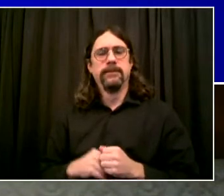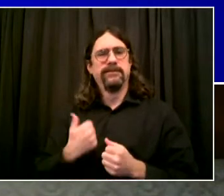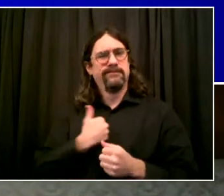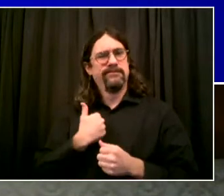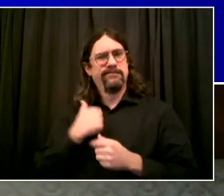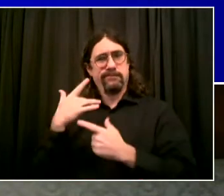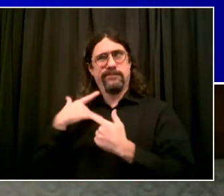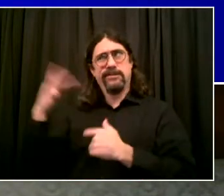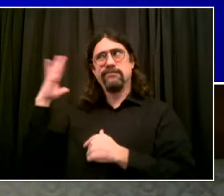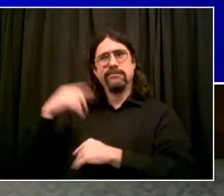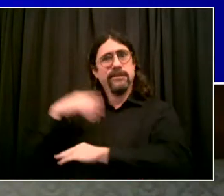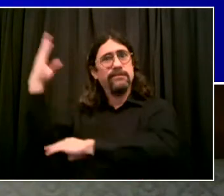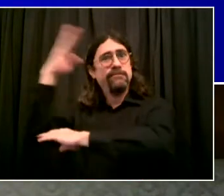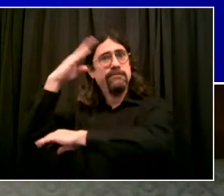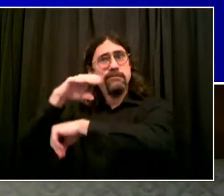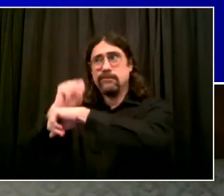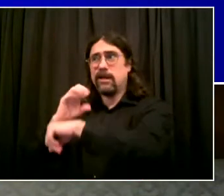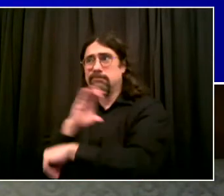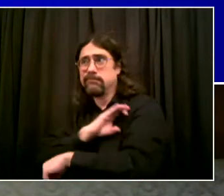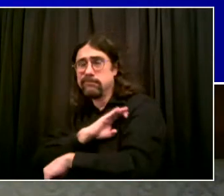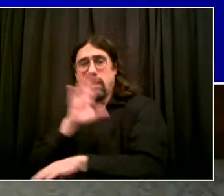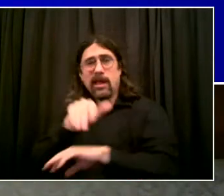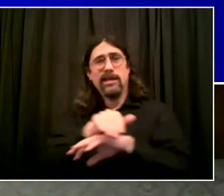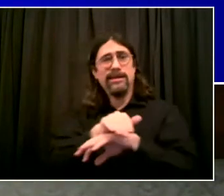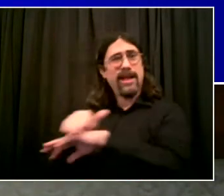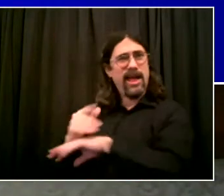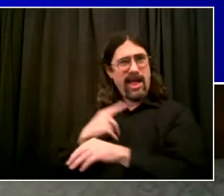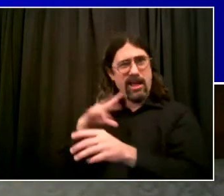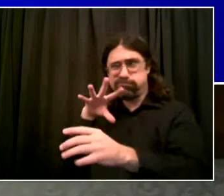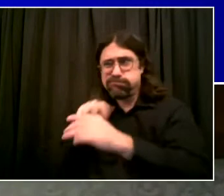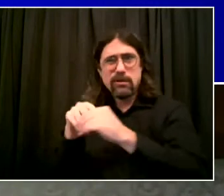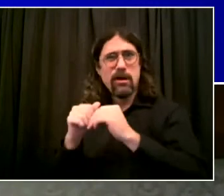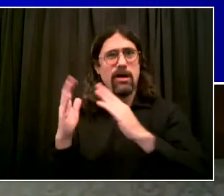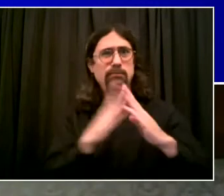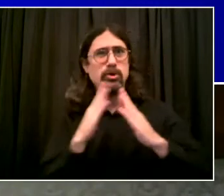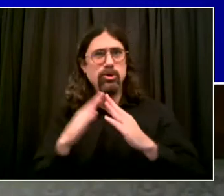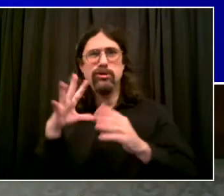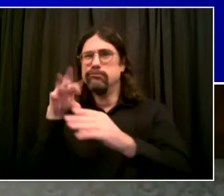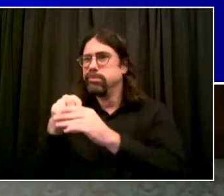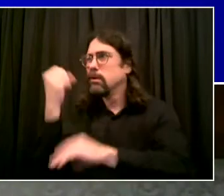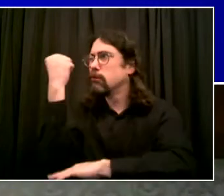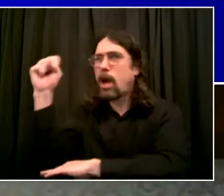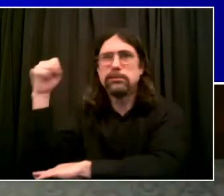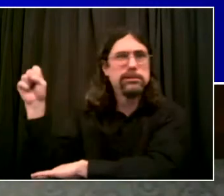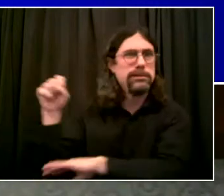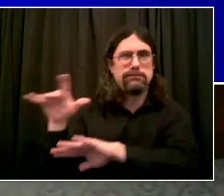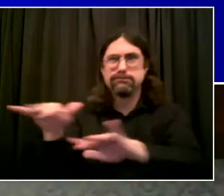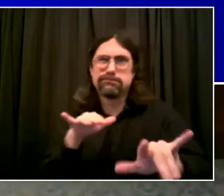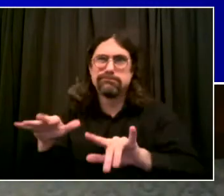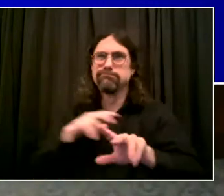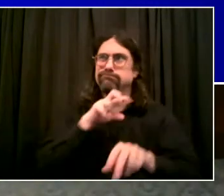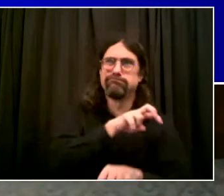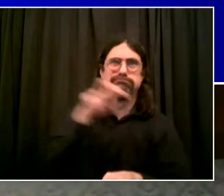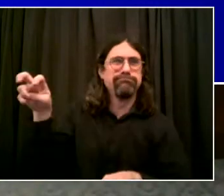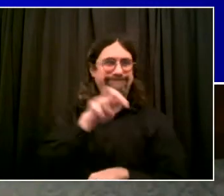COMMUNITIES THAT NIGHT AND THTHEN SUPPORT MARCHES